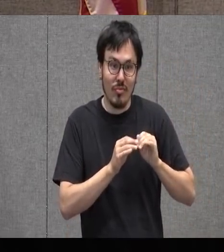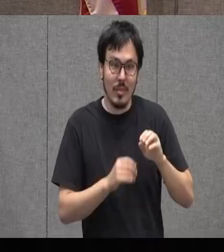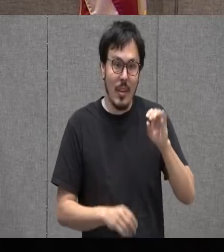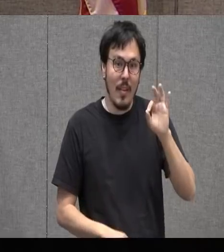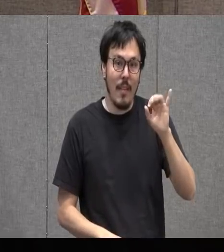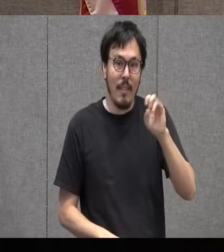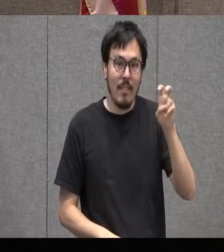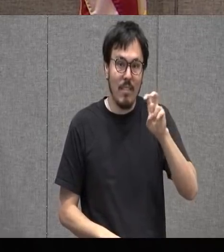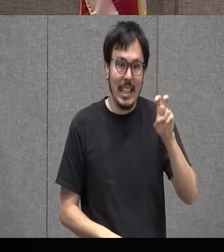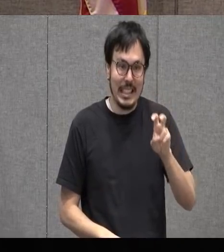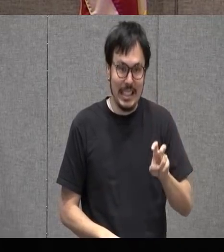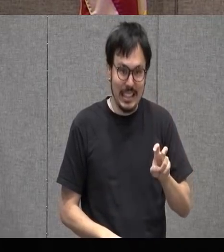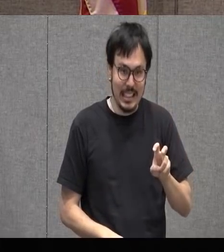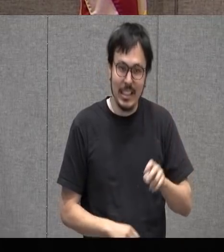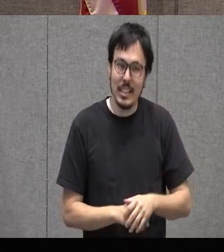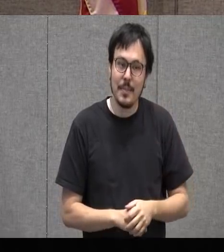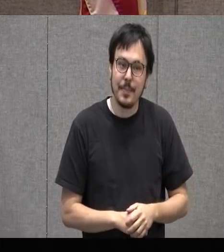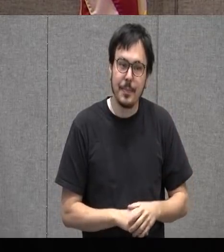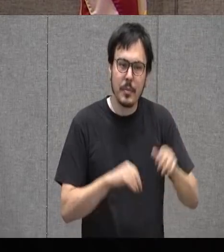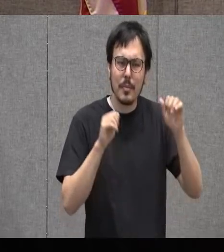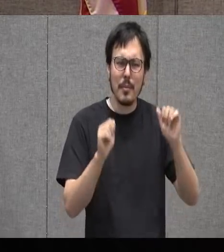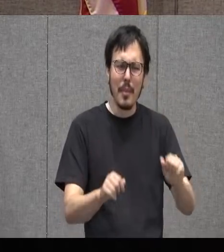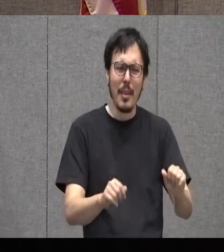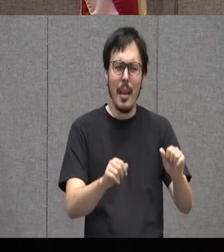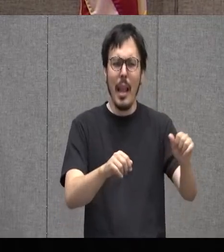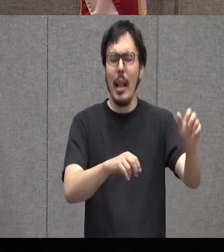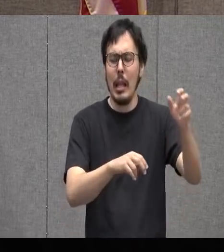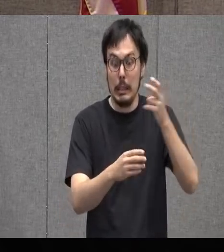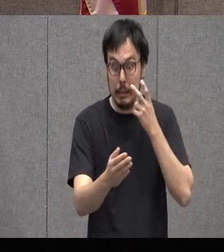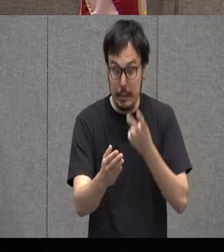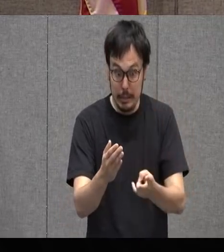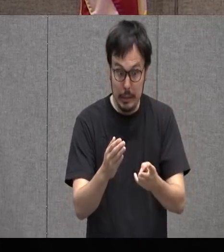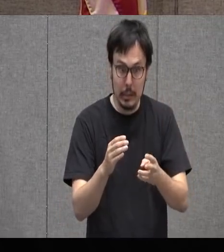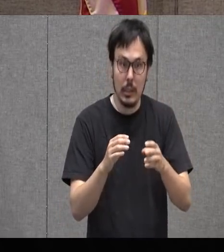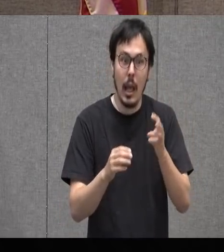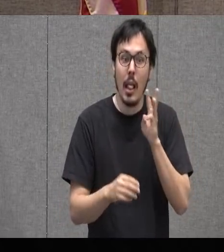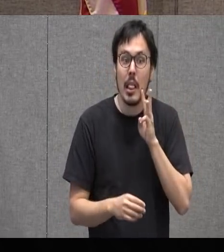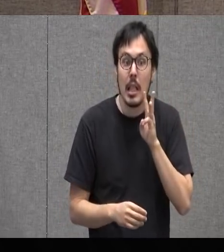I can see now that the liquid is not completely clear.